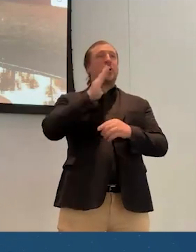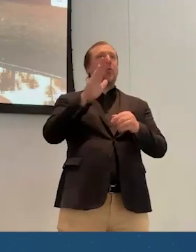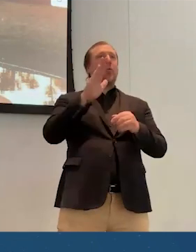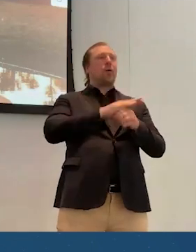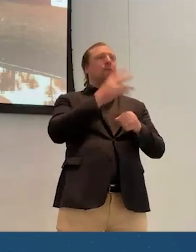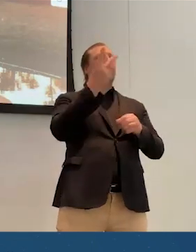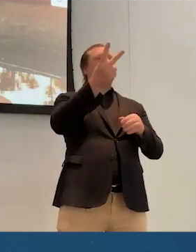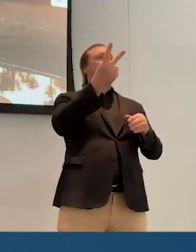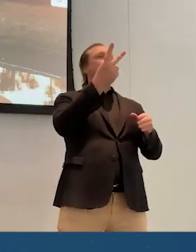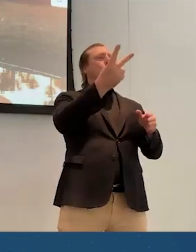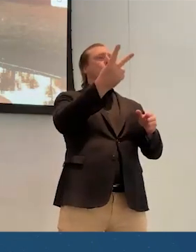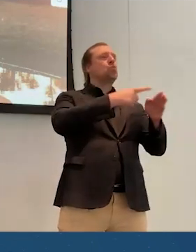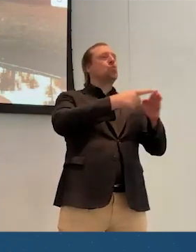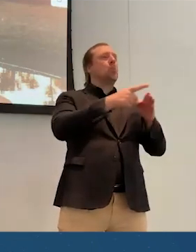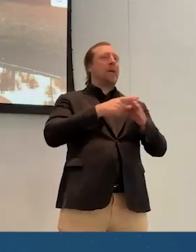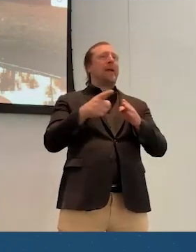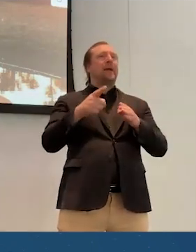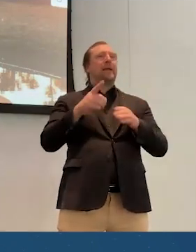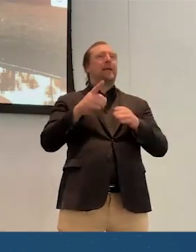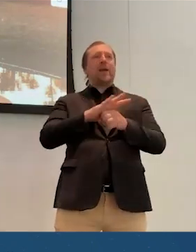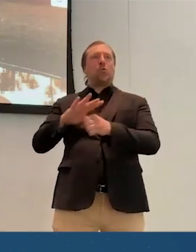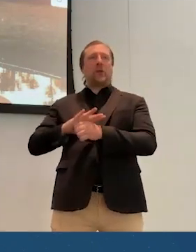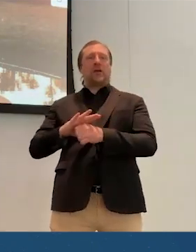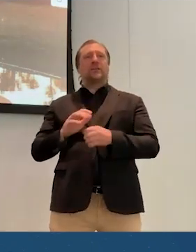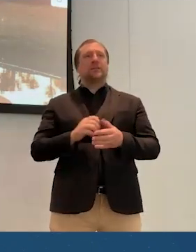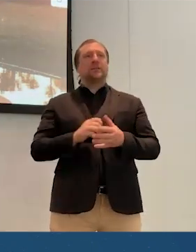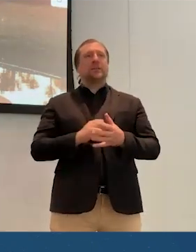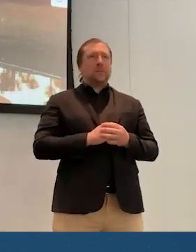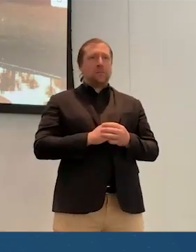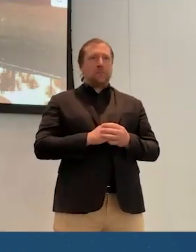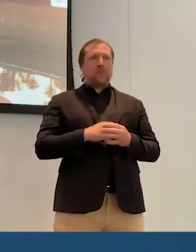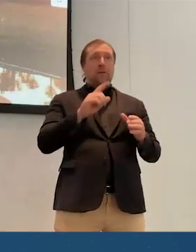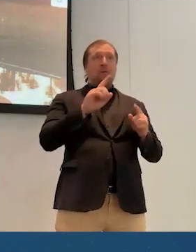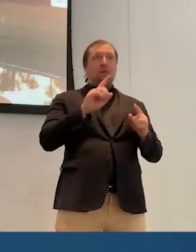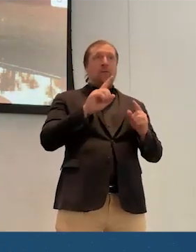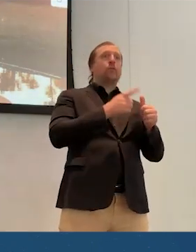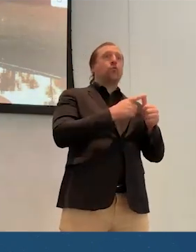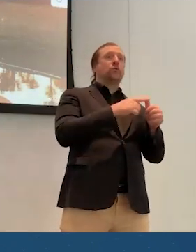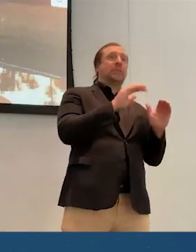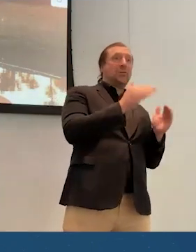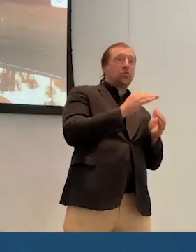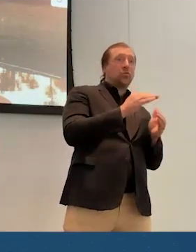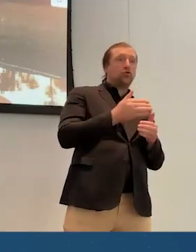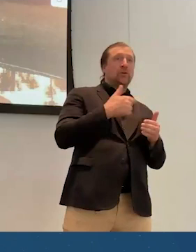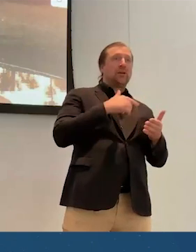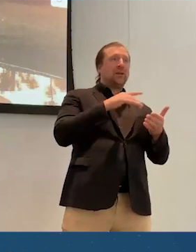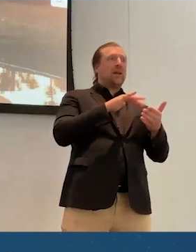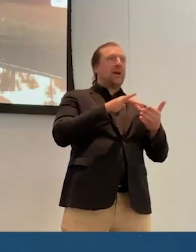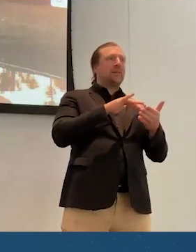Initially, I begin with an introduction to our study's background and goals.